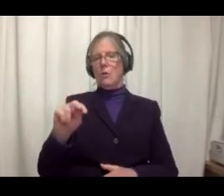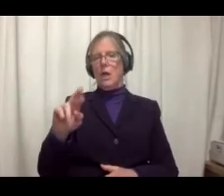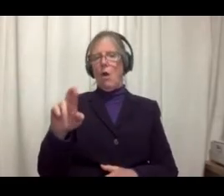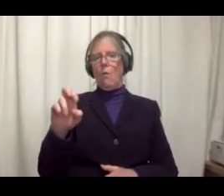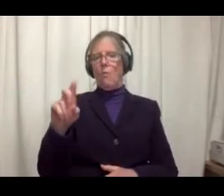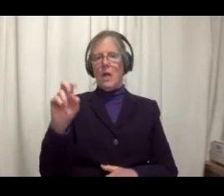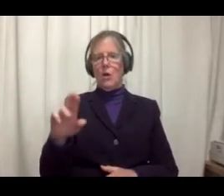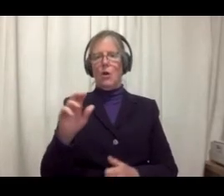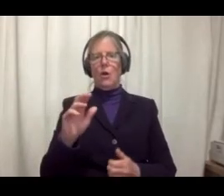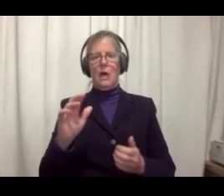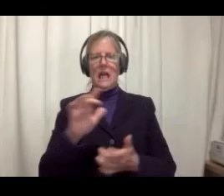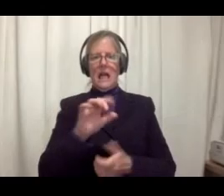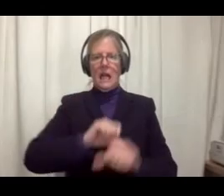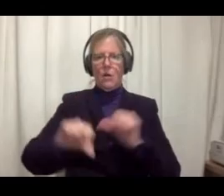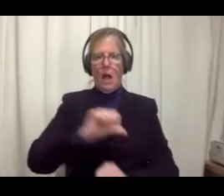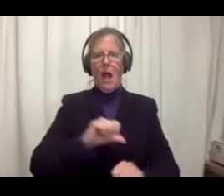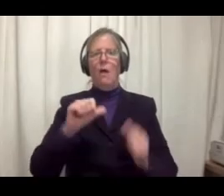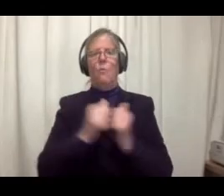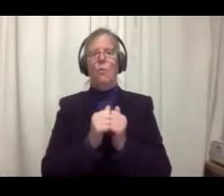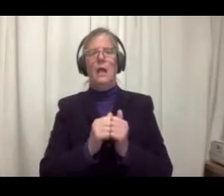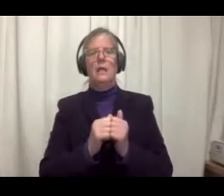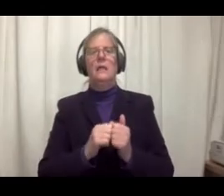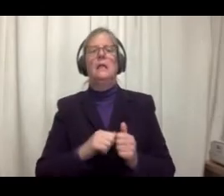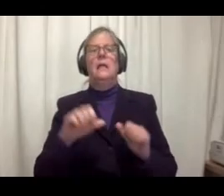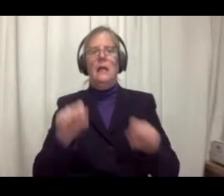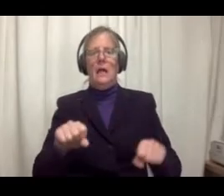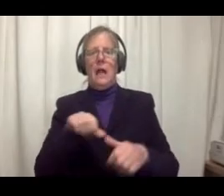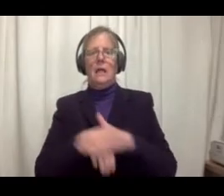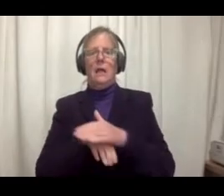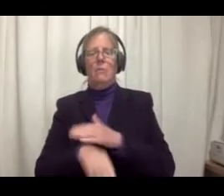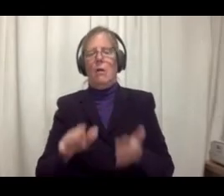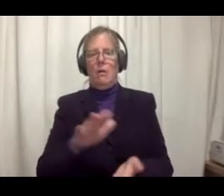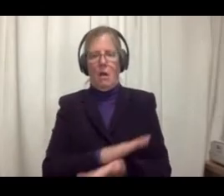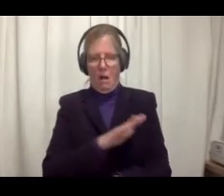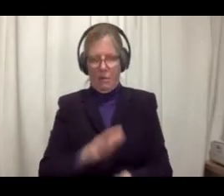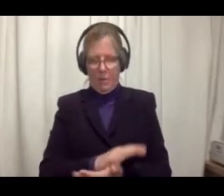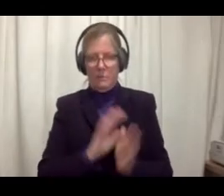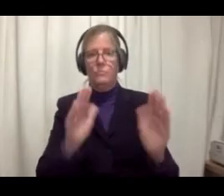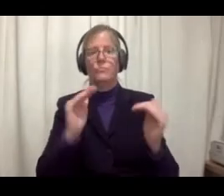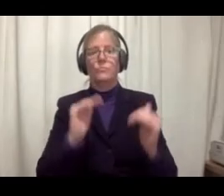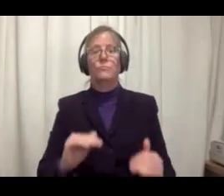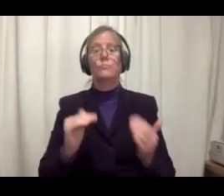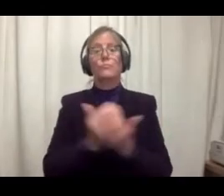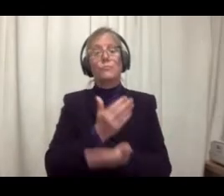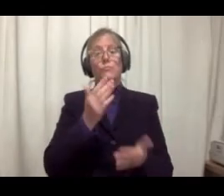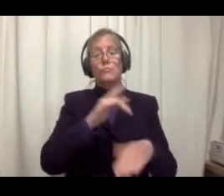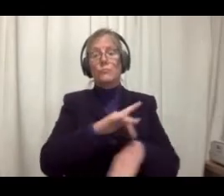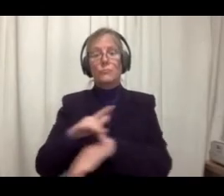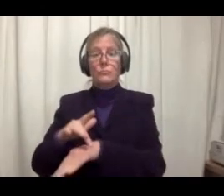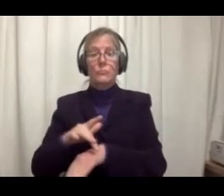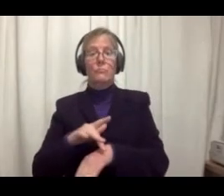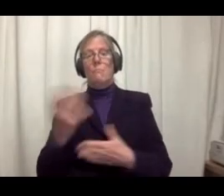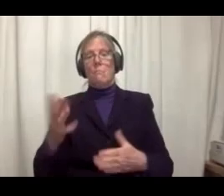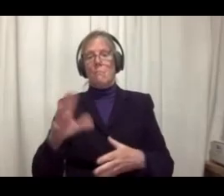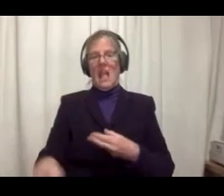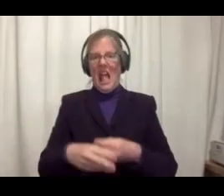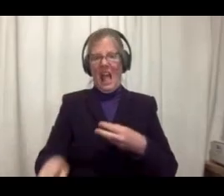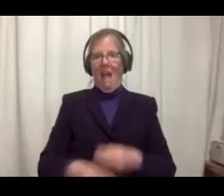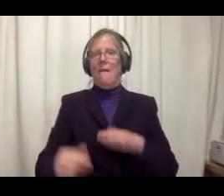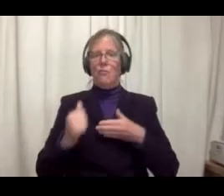build accessibility into products from the start. And that early planning makes a real difference.